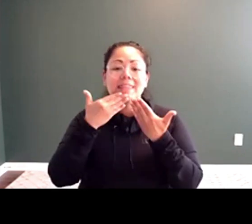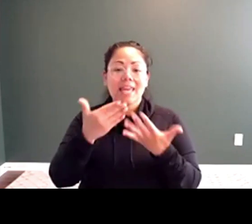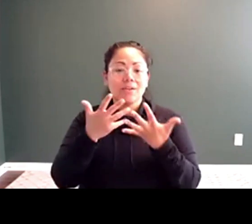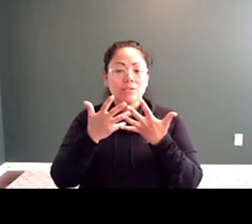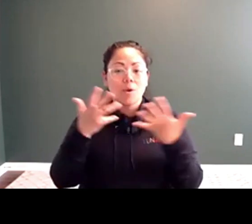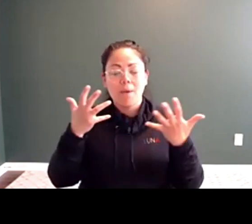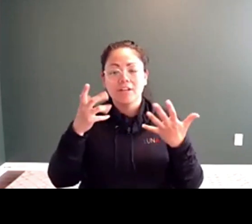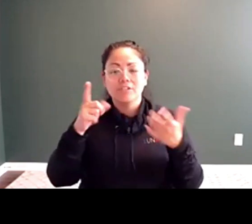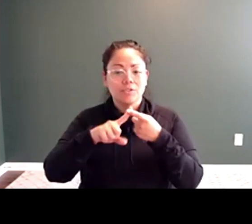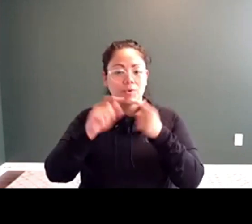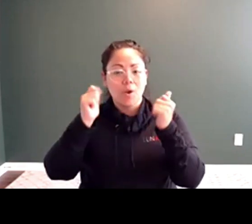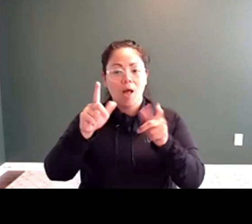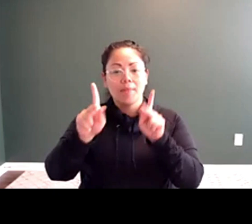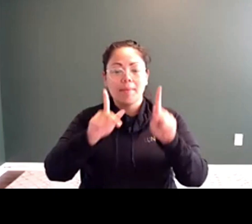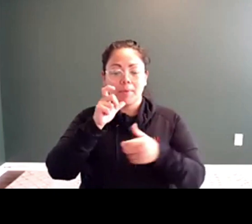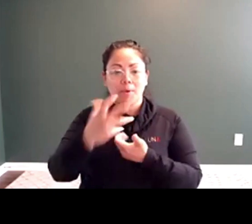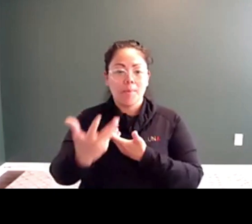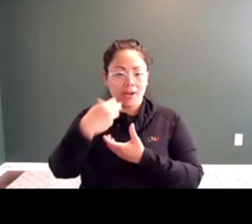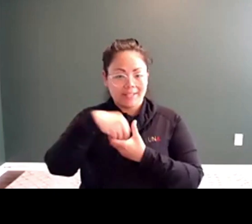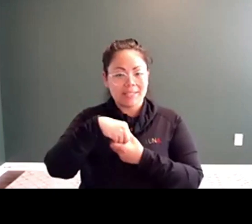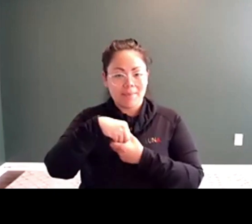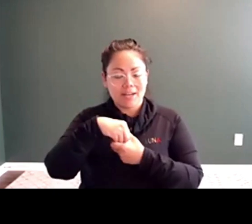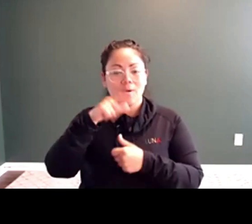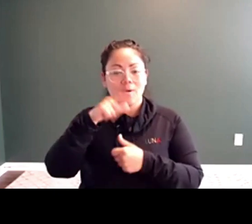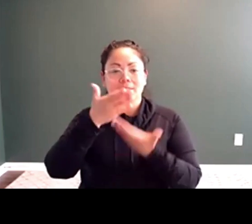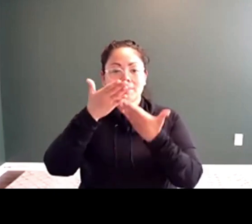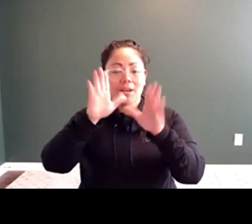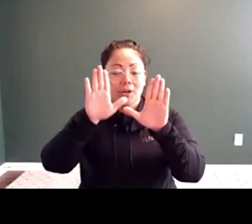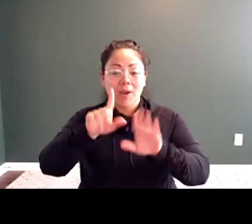to all the participants who submitted great questions